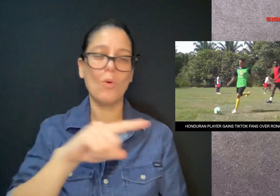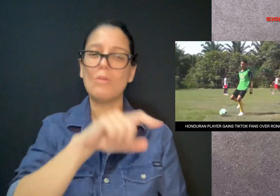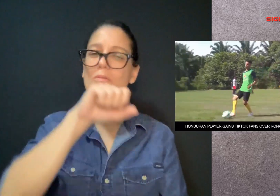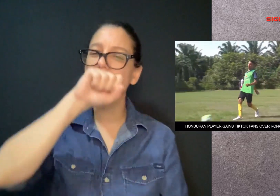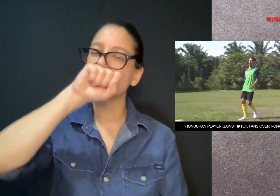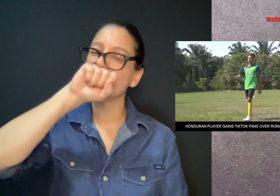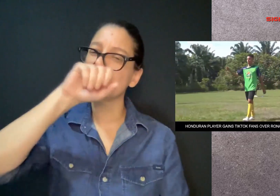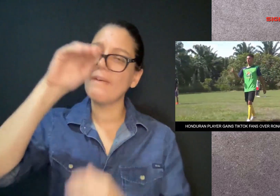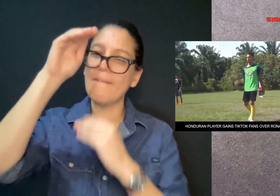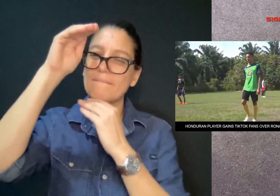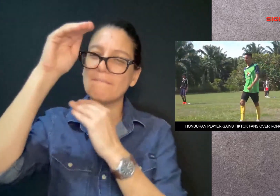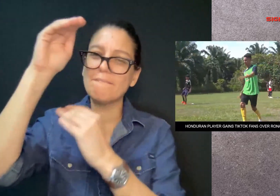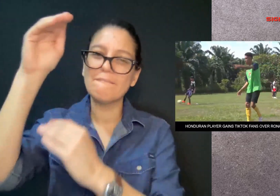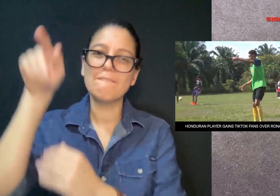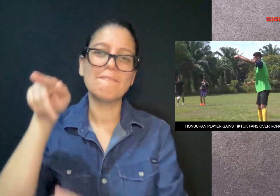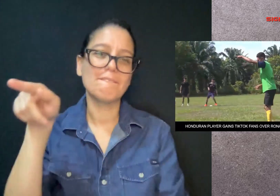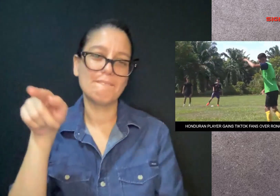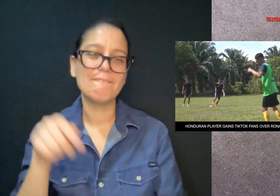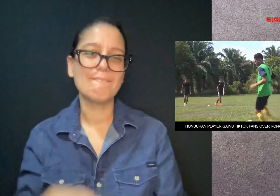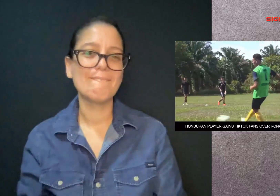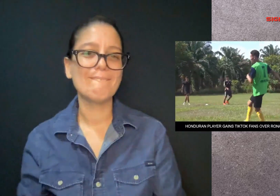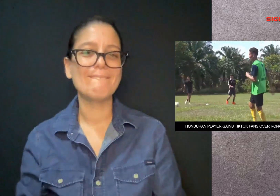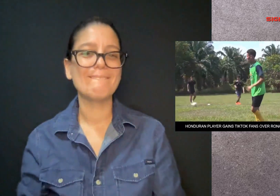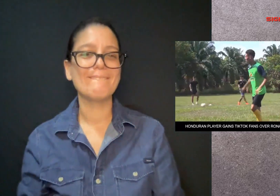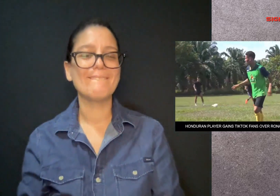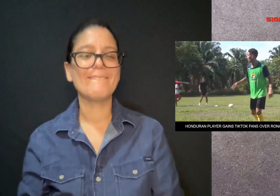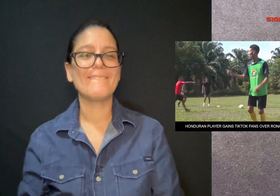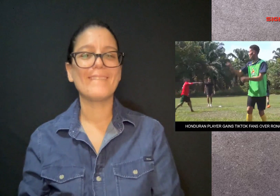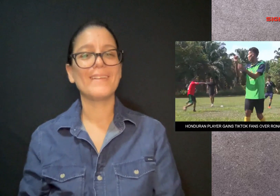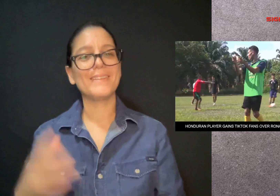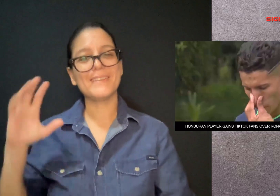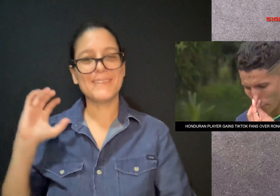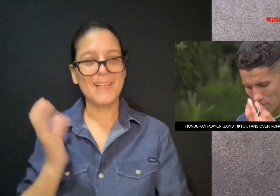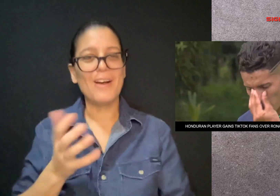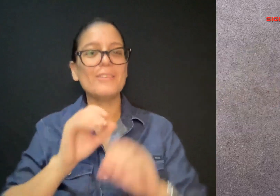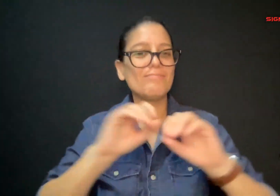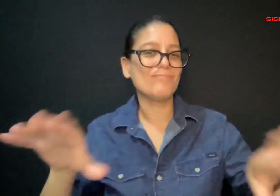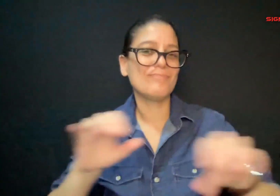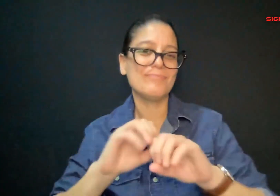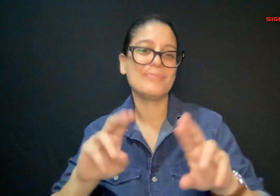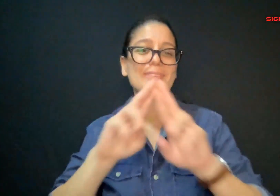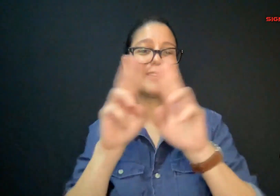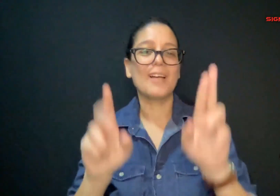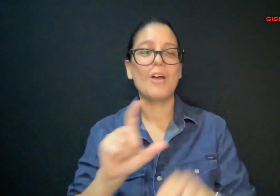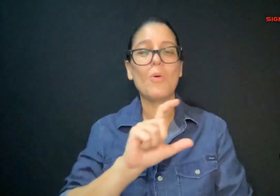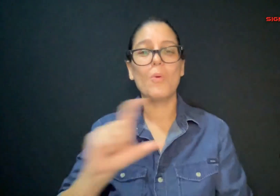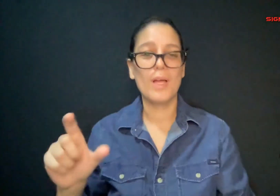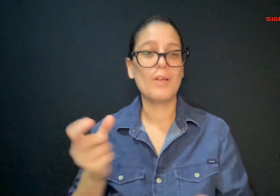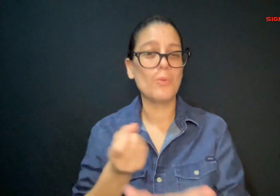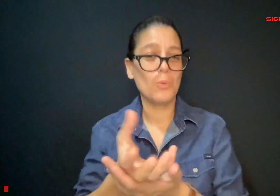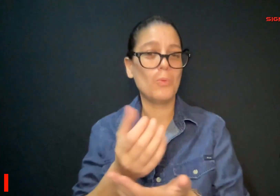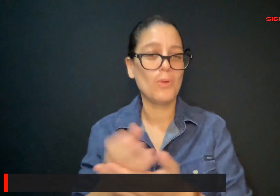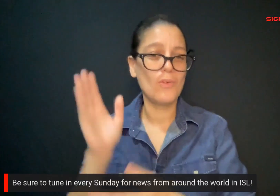day hopefully alongside Ronaldo who he admires Sign1News will be broadcasting international